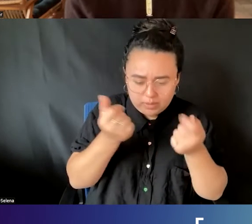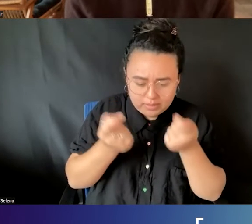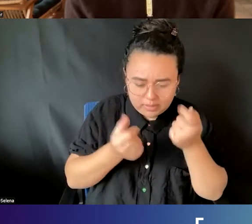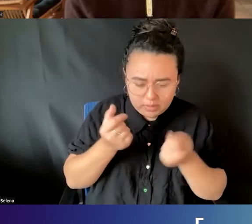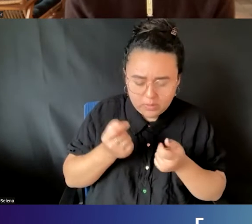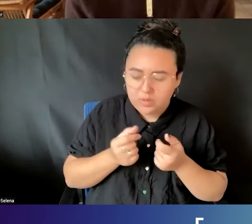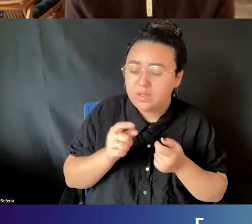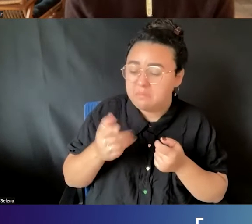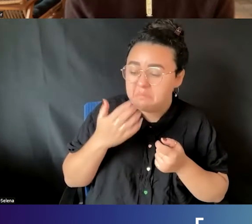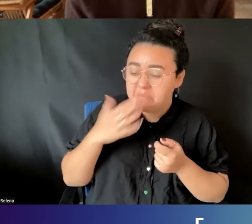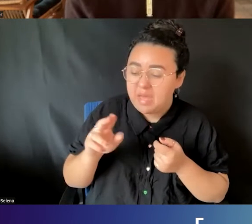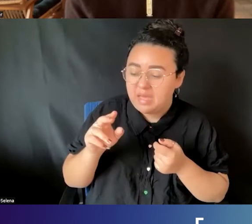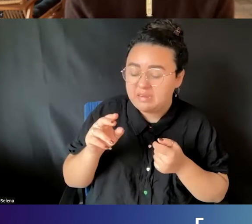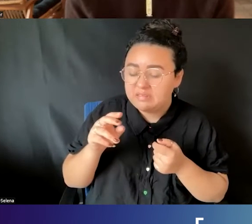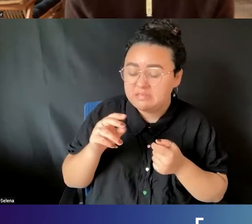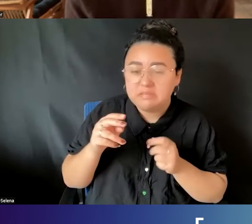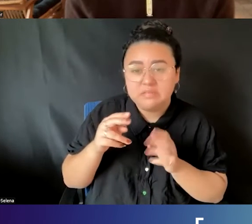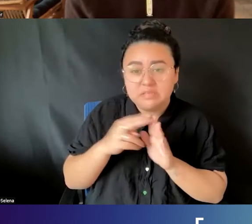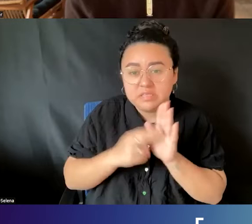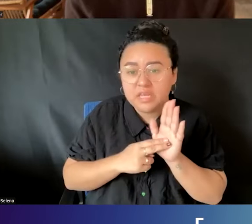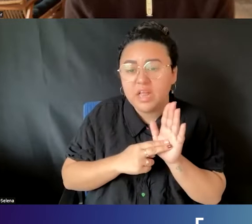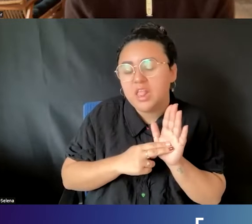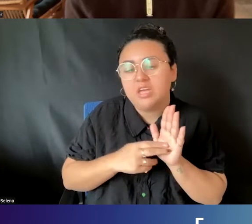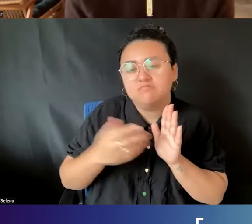You know, I think it's that is one of the most powerful cards we can